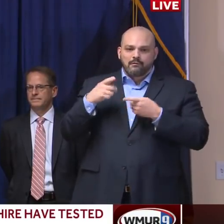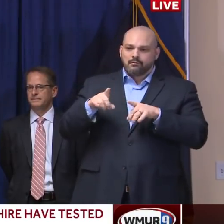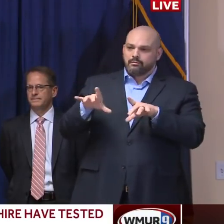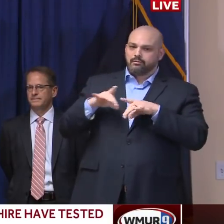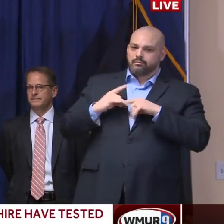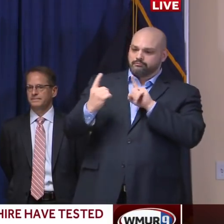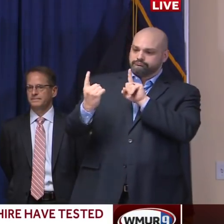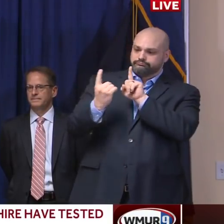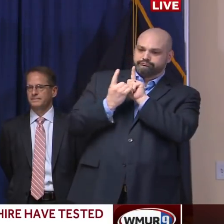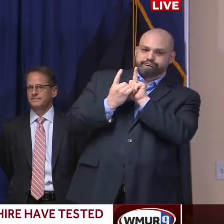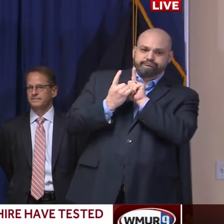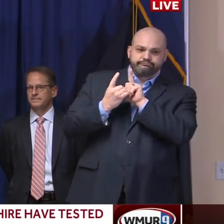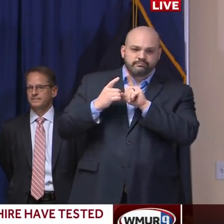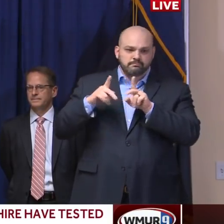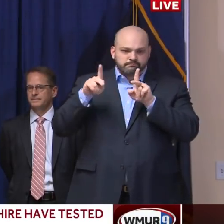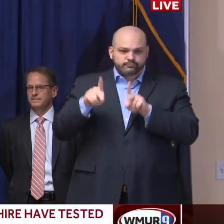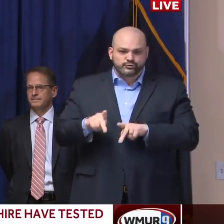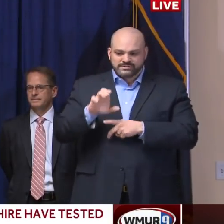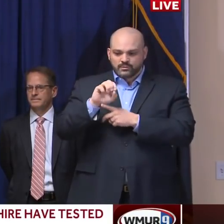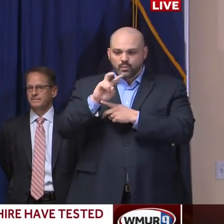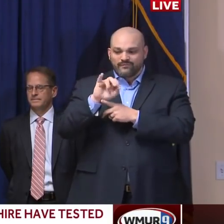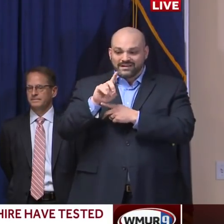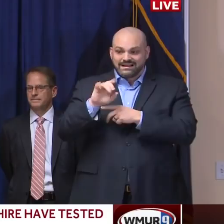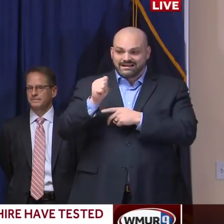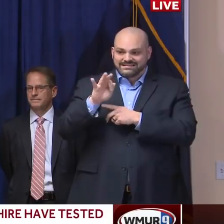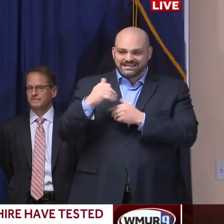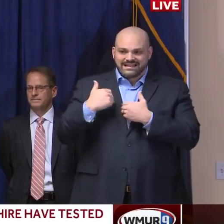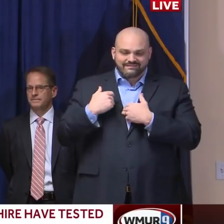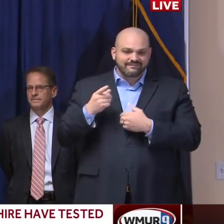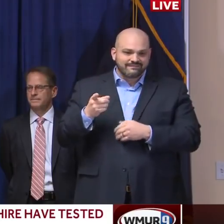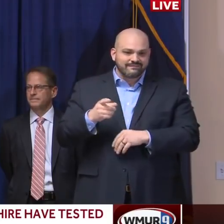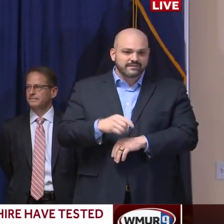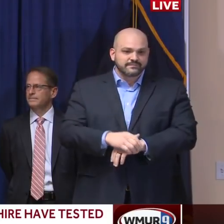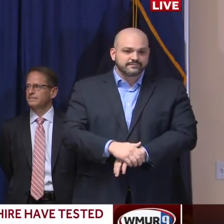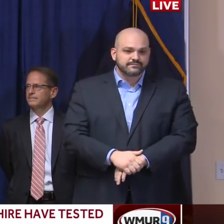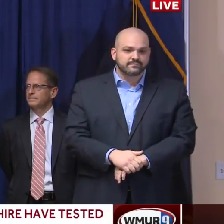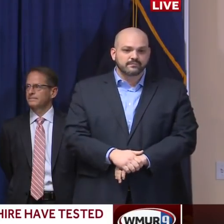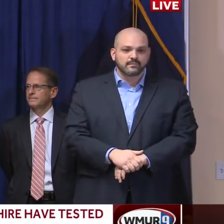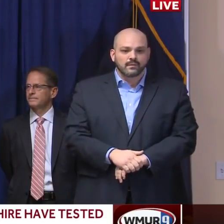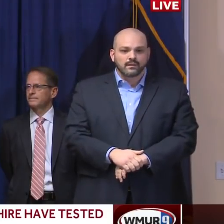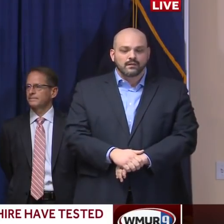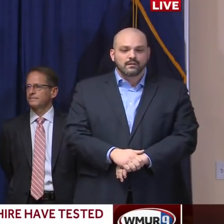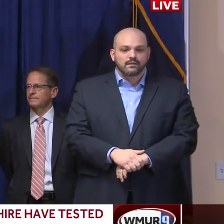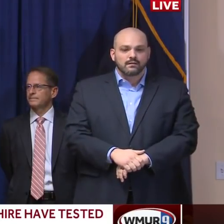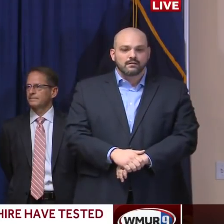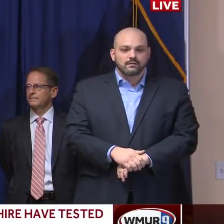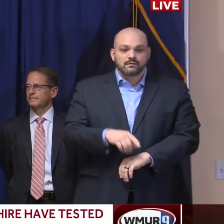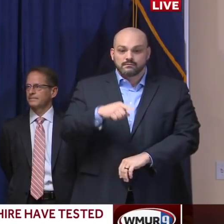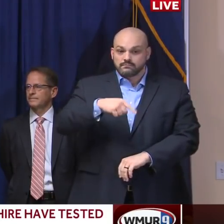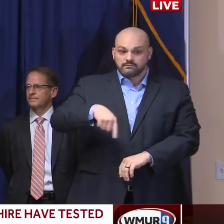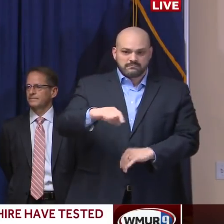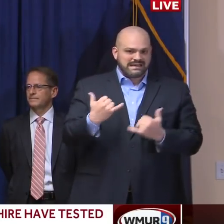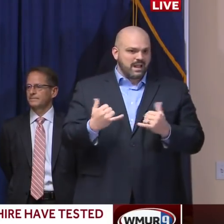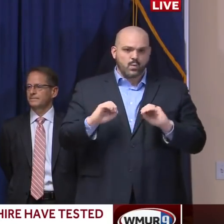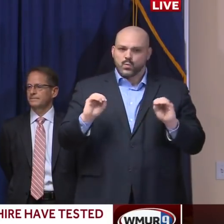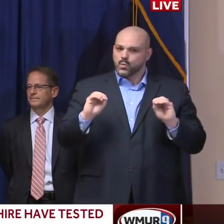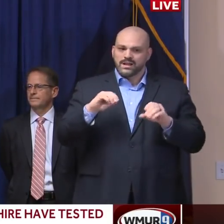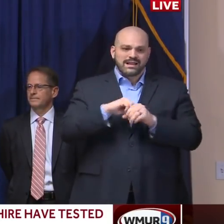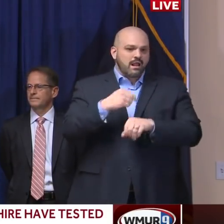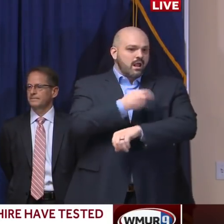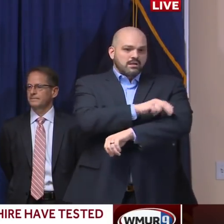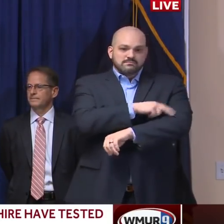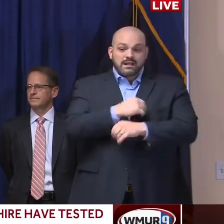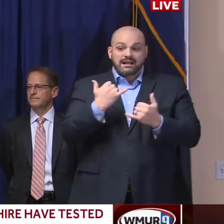ALL OF THEM, WE BELIEVE, ARE EITHER TRAVEL RELATED OR IDENTIFIED CLOSE DIRECT CONTACTS TO SOMEONE WITH COVID-19 DIAGNOSIS.